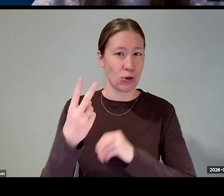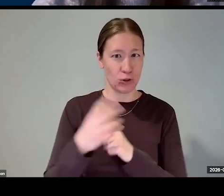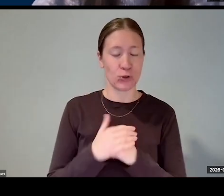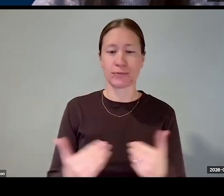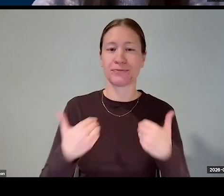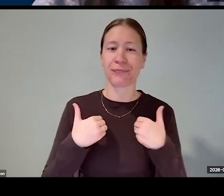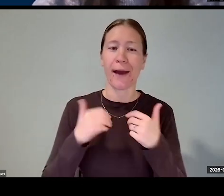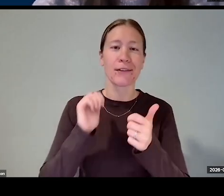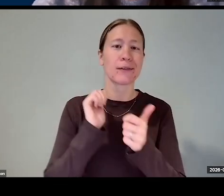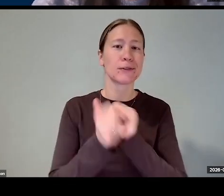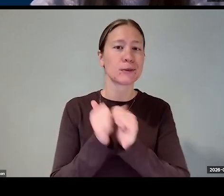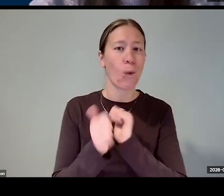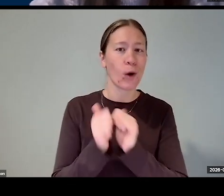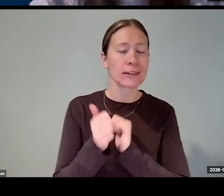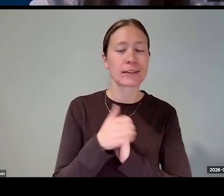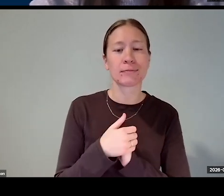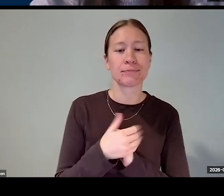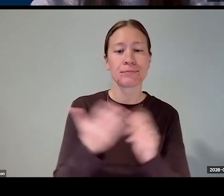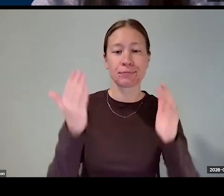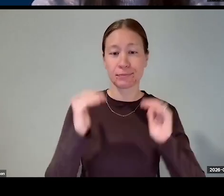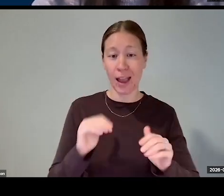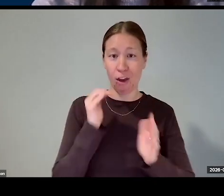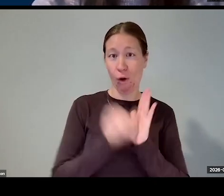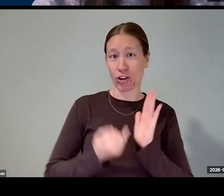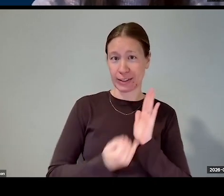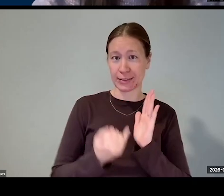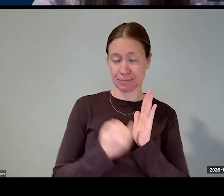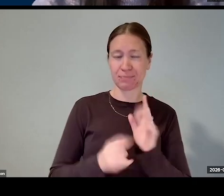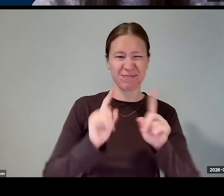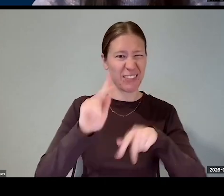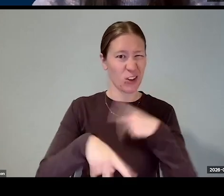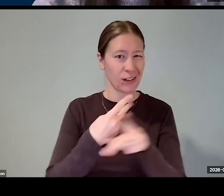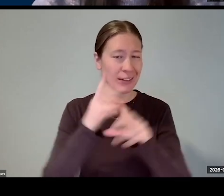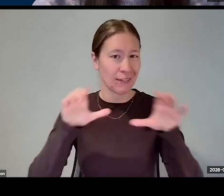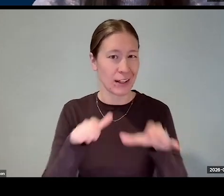and arts activities. To check if I'm using proper list formatting,